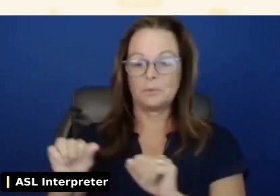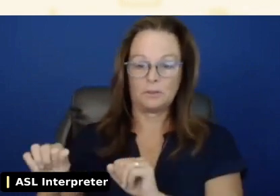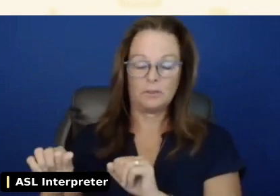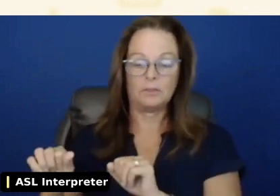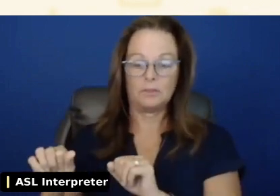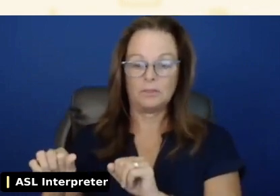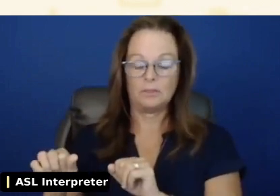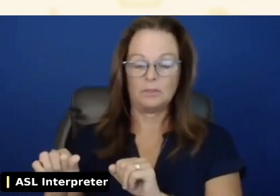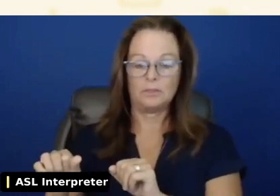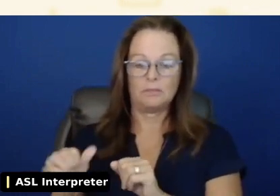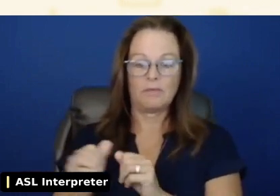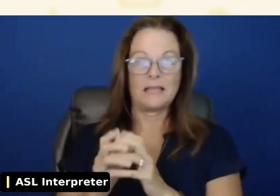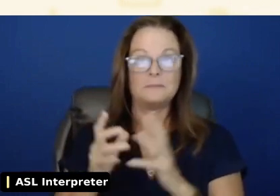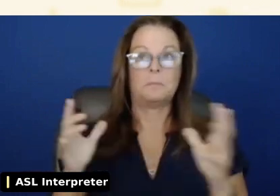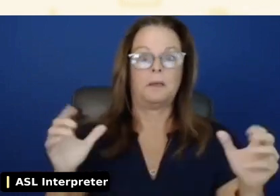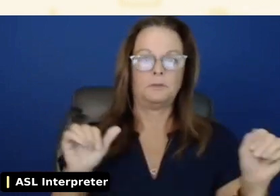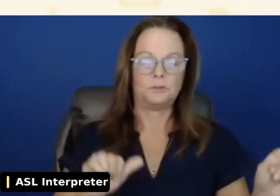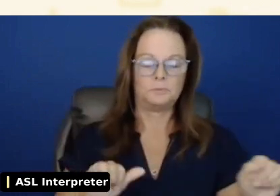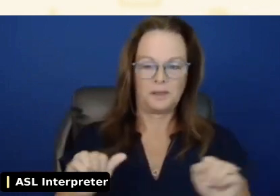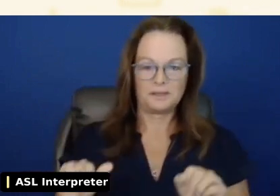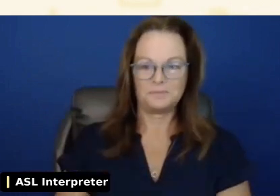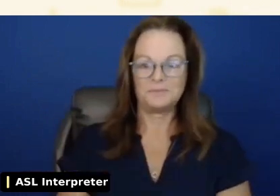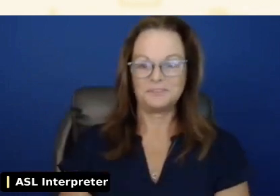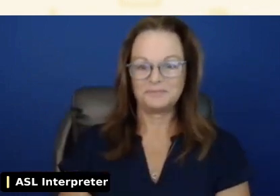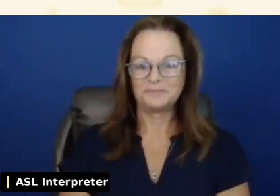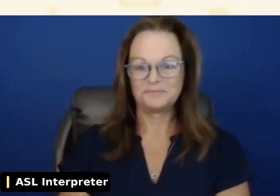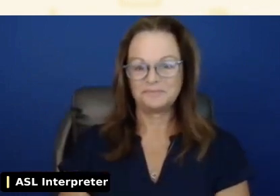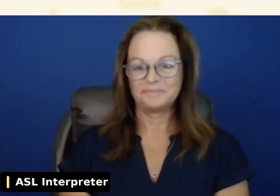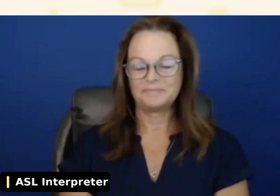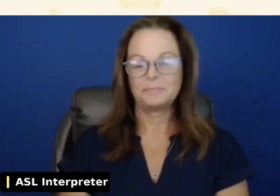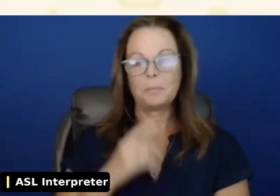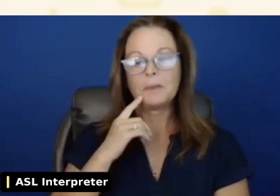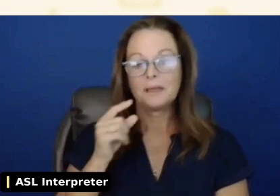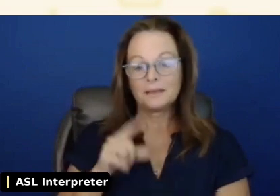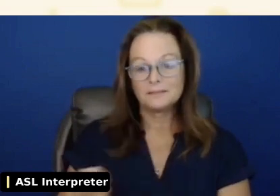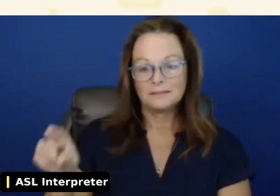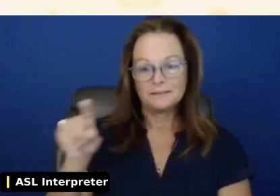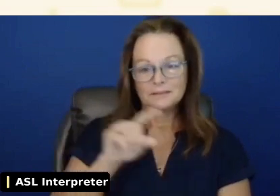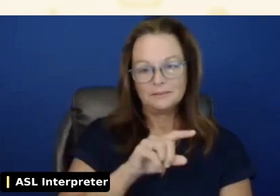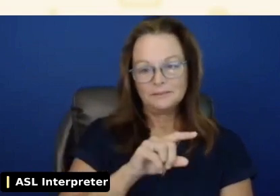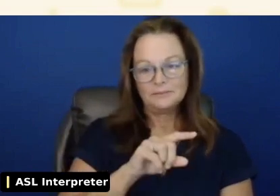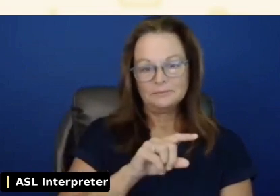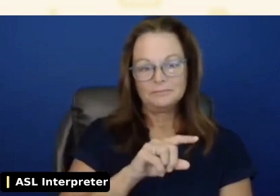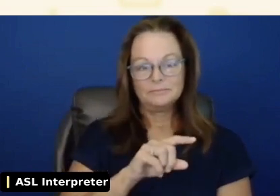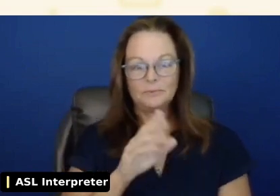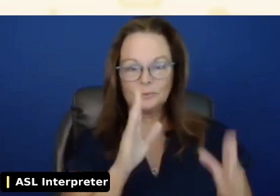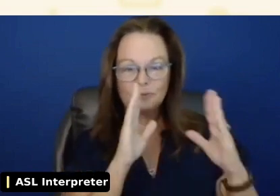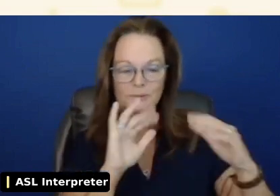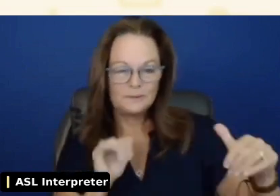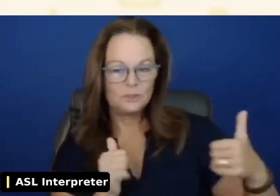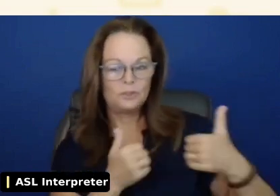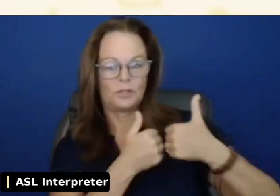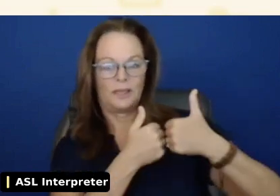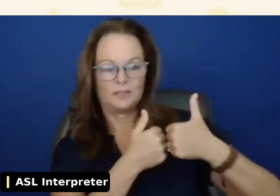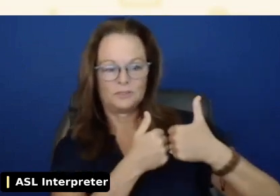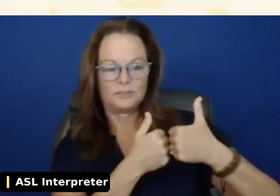That’s because they listen to the challenges someone faces